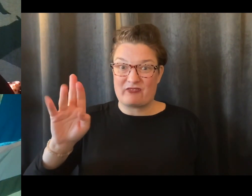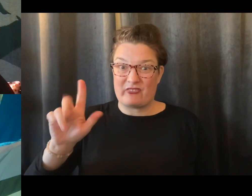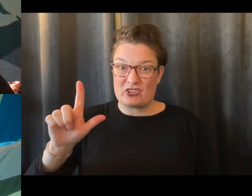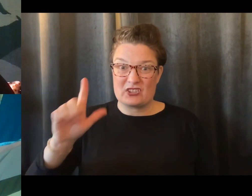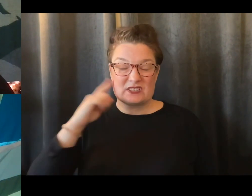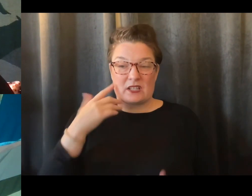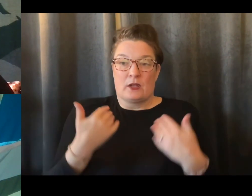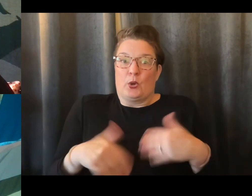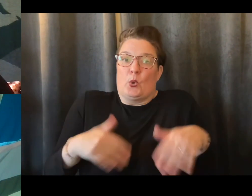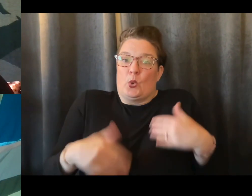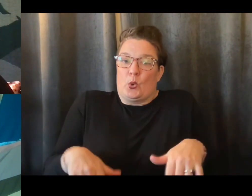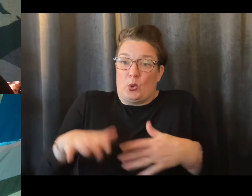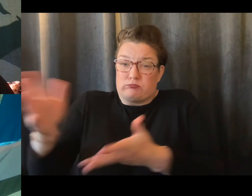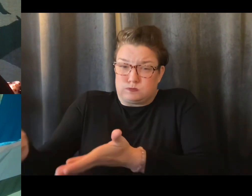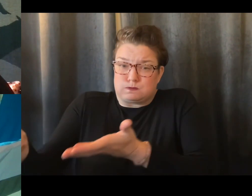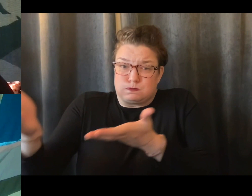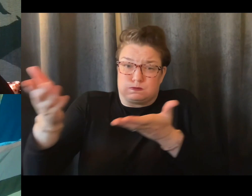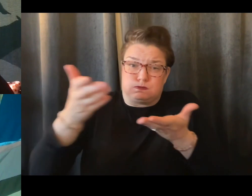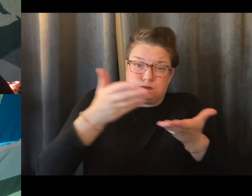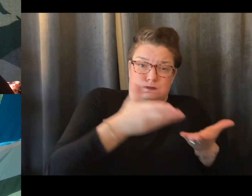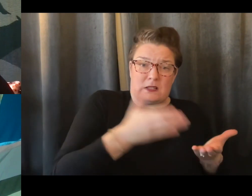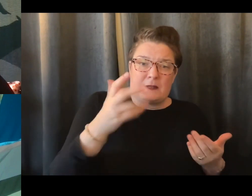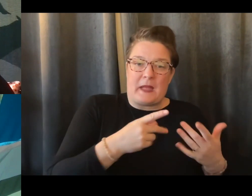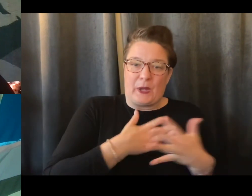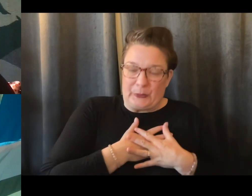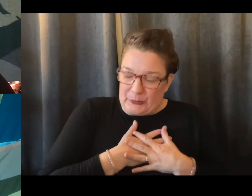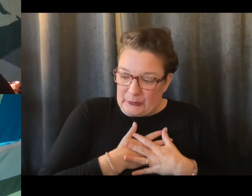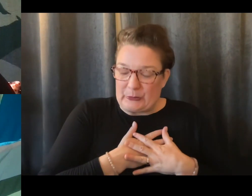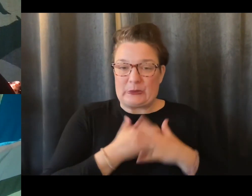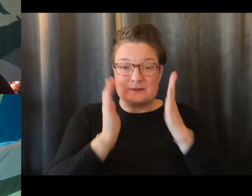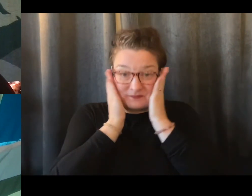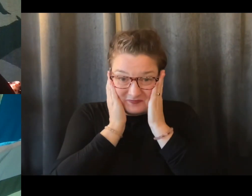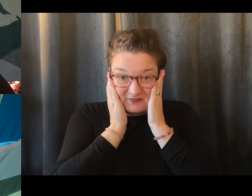And, um, May she have as much comfort as possible and know in